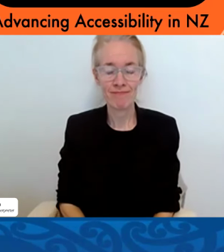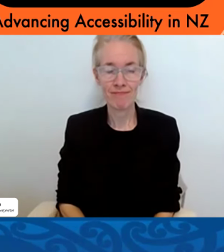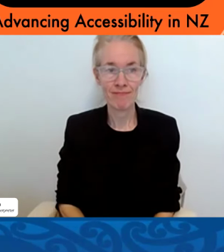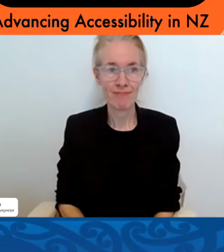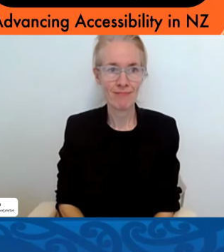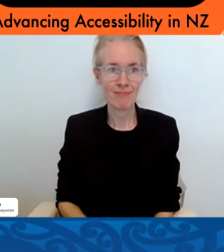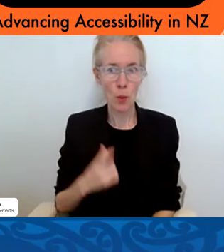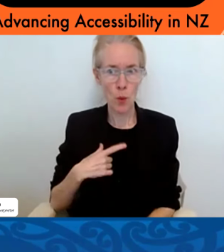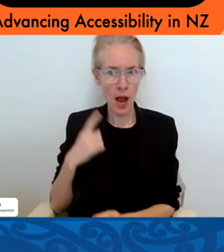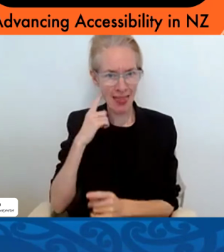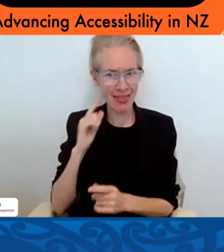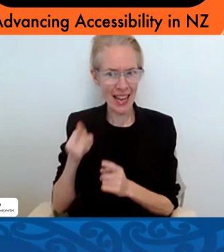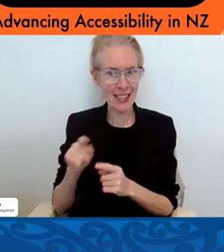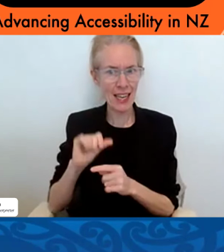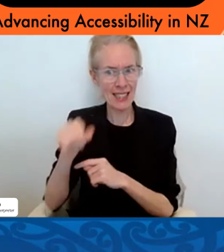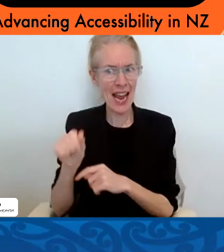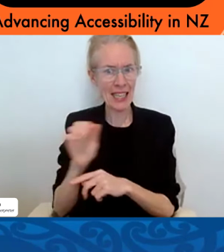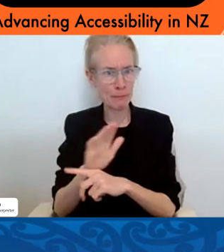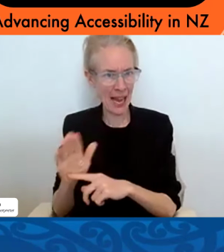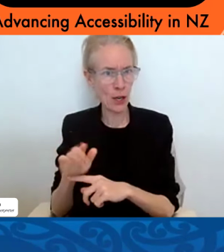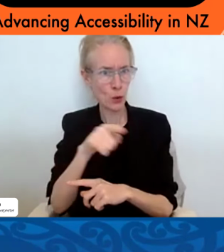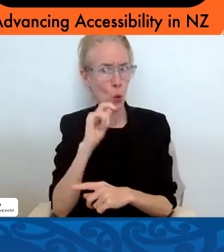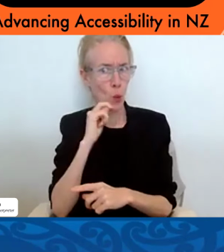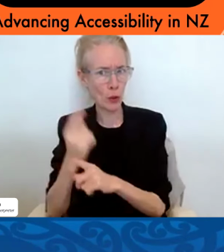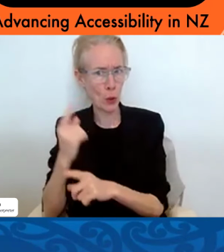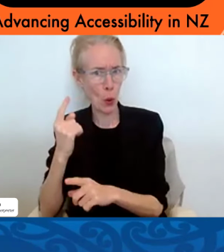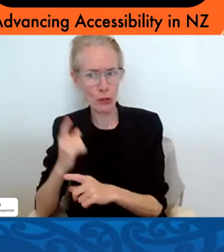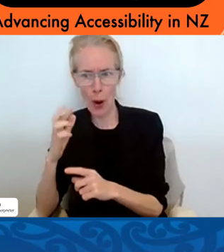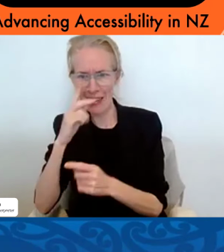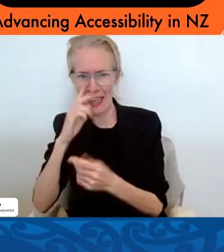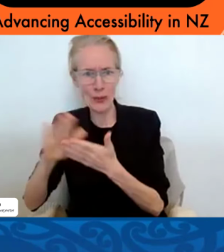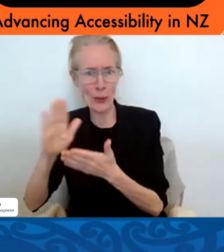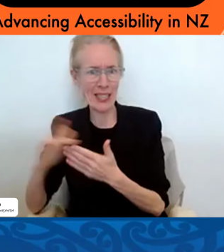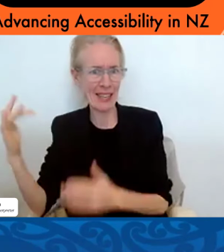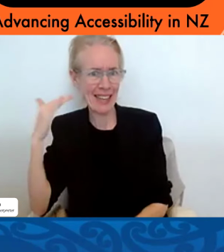presenting next time, or you're on the next panel. Sorry about